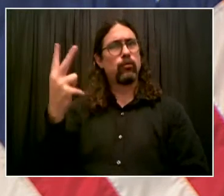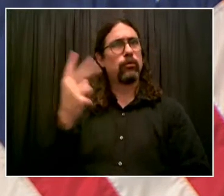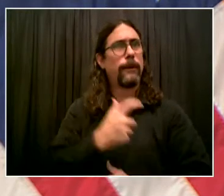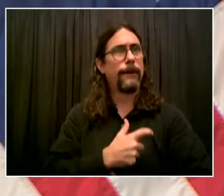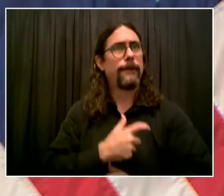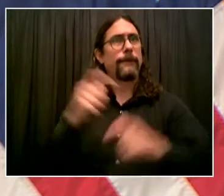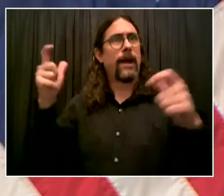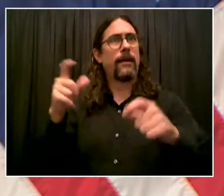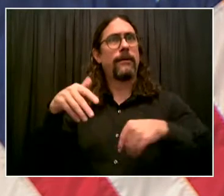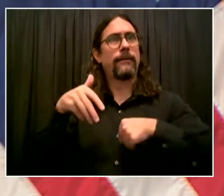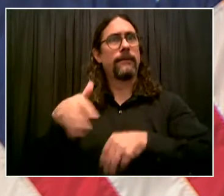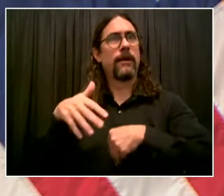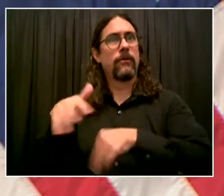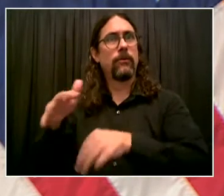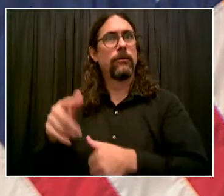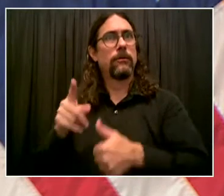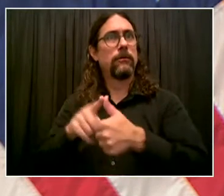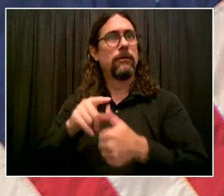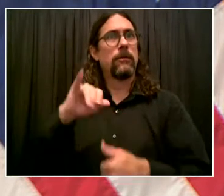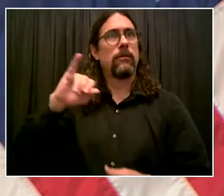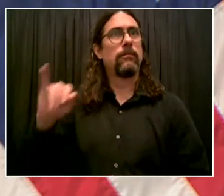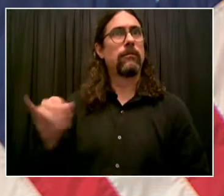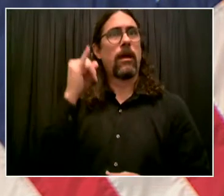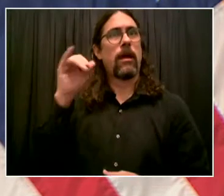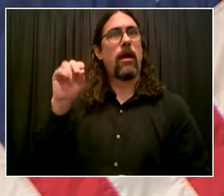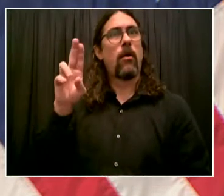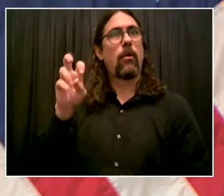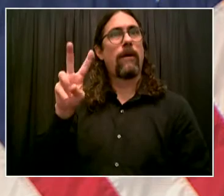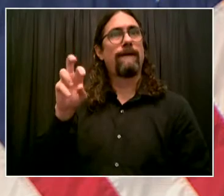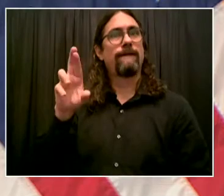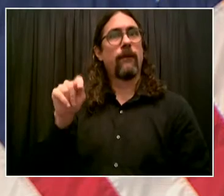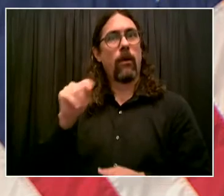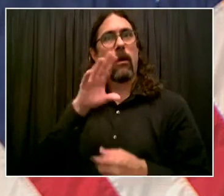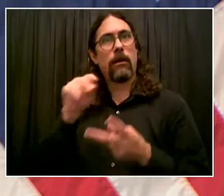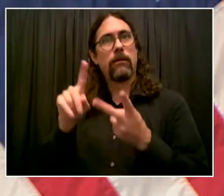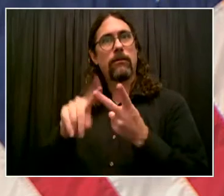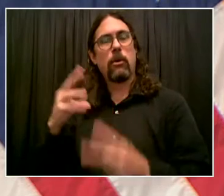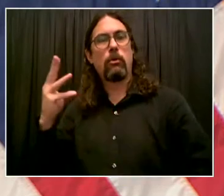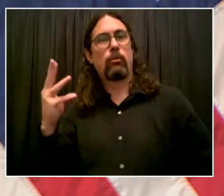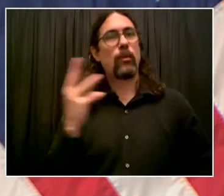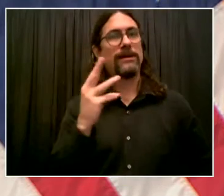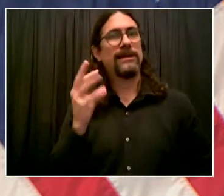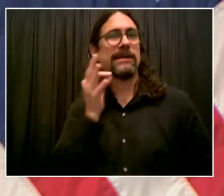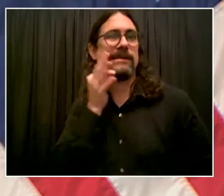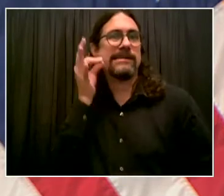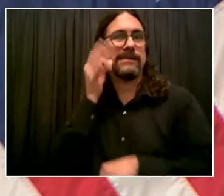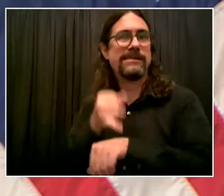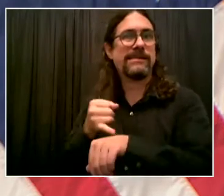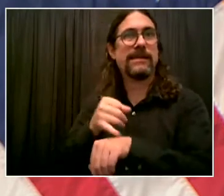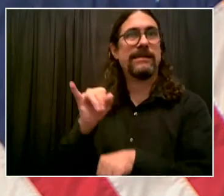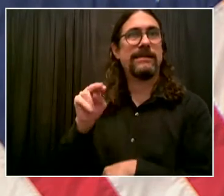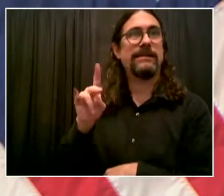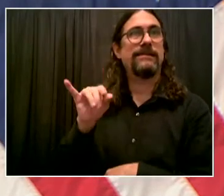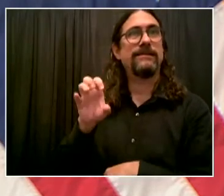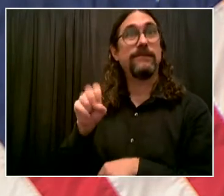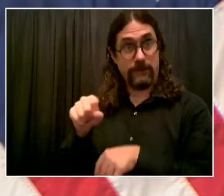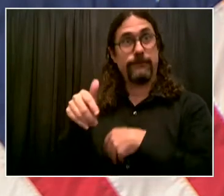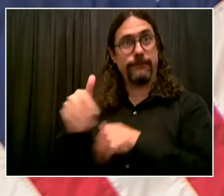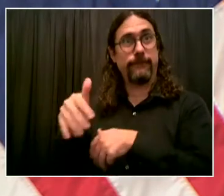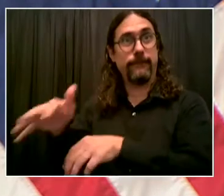WE VHAE SOME ELECTED OFFICIALS AND AN ASSMEBLY MEMBER AND